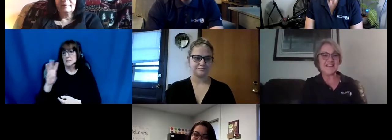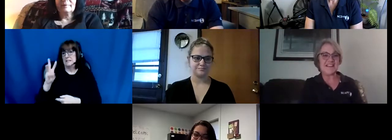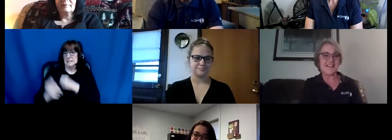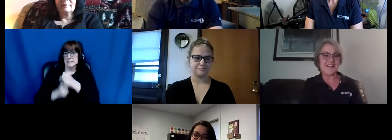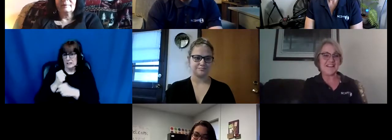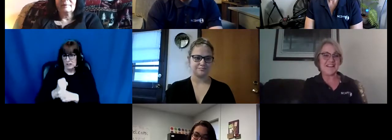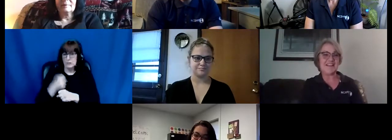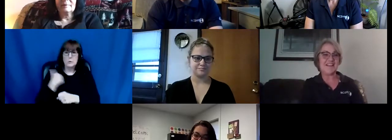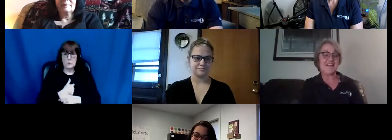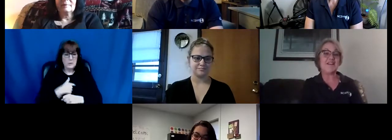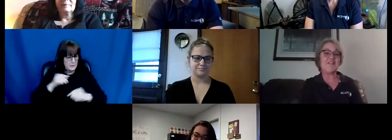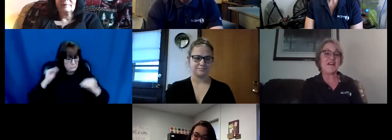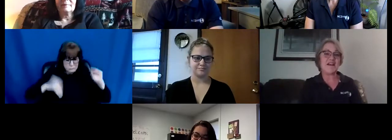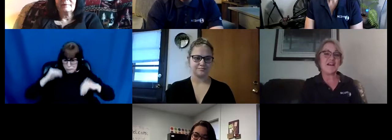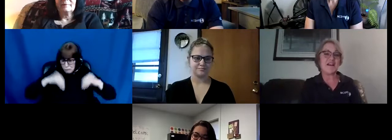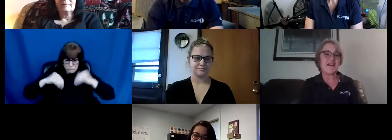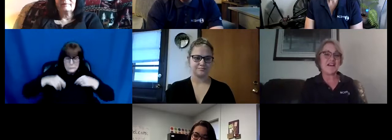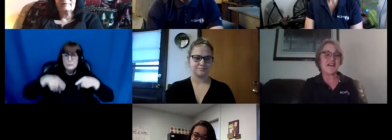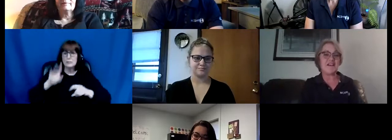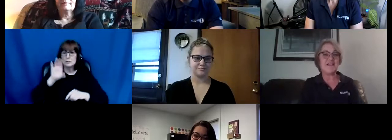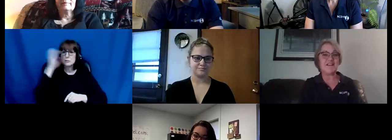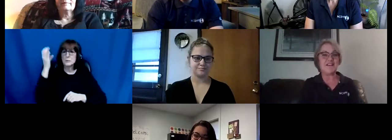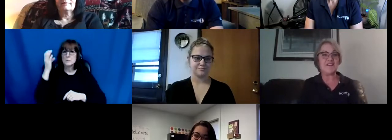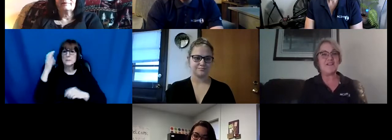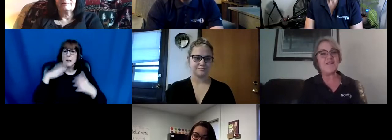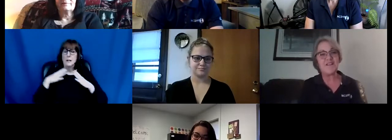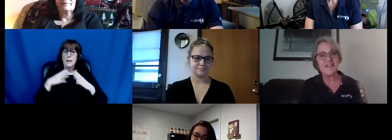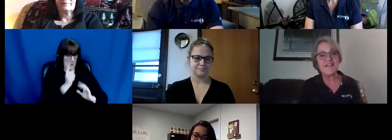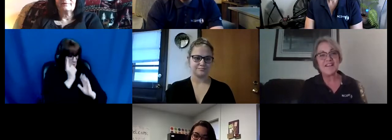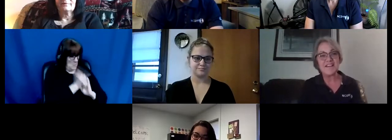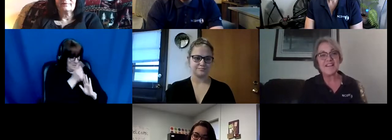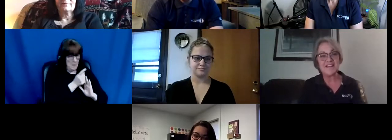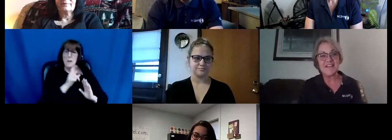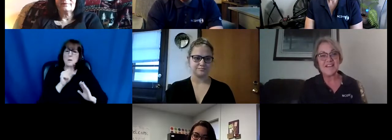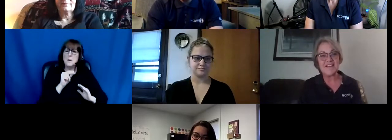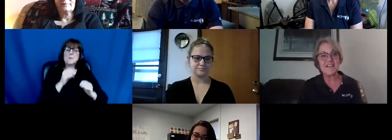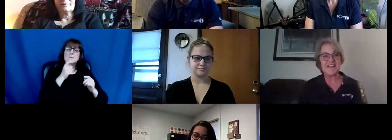holiday not so much on one moment we work on it bit by bit by bit as the holiday goes on.